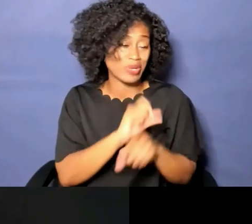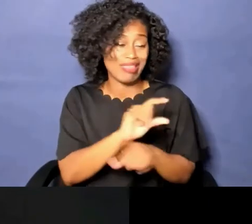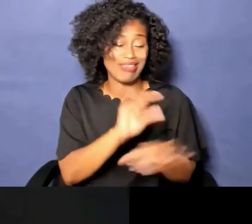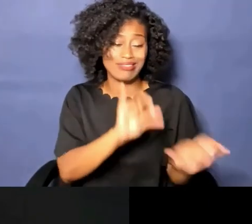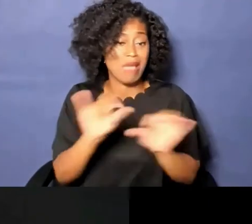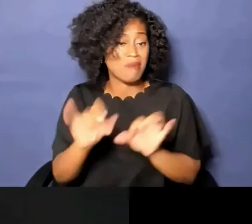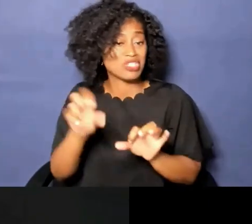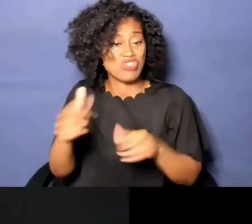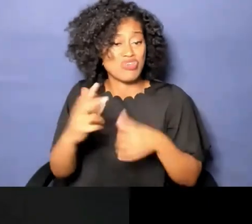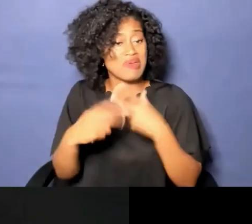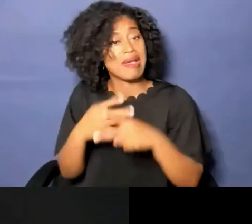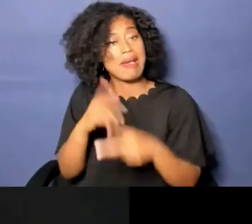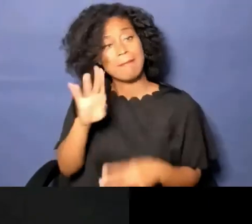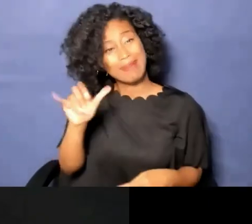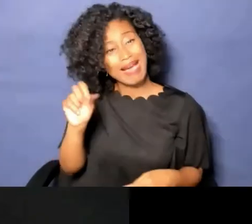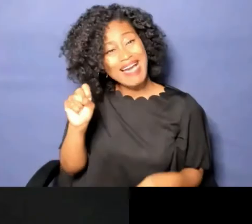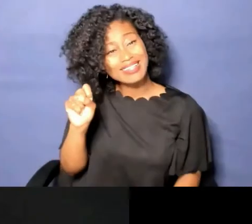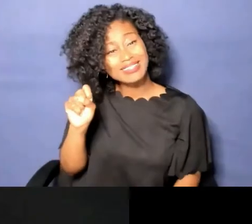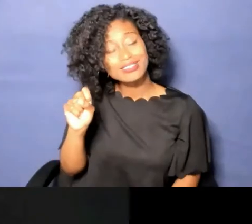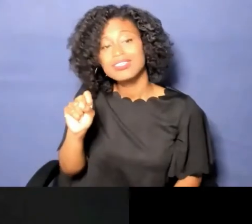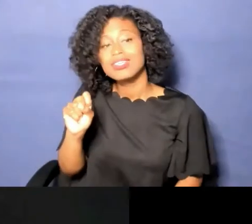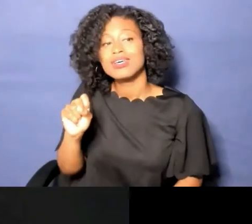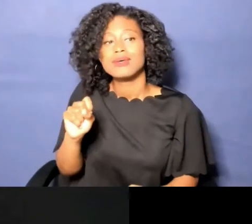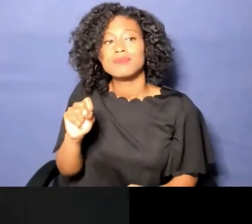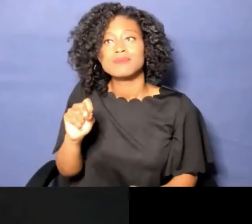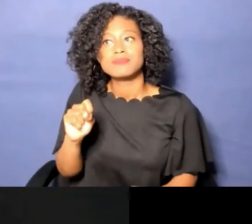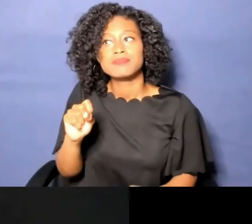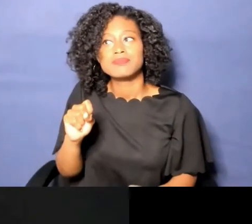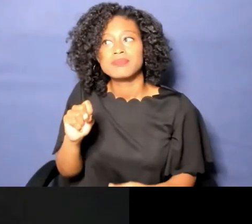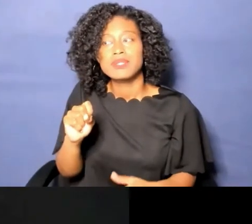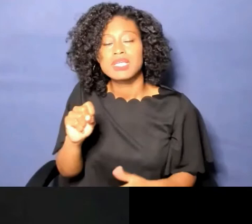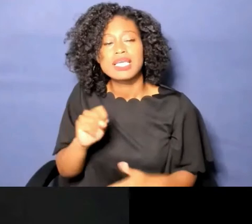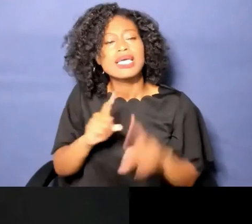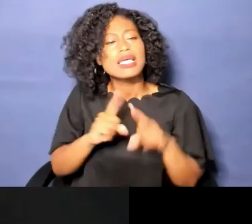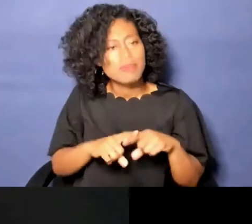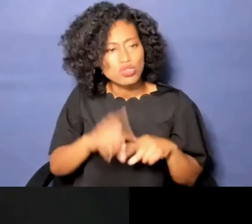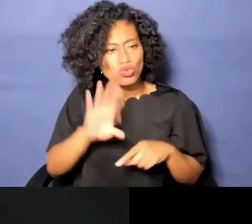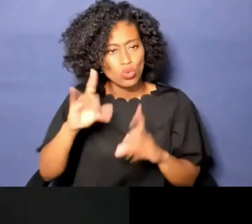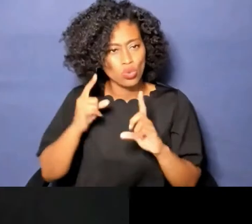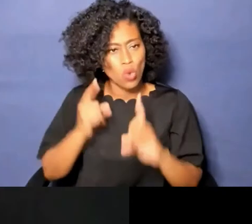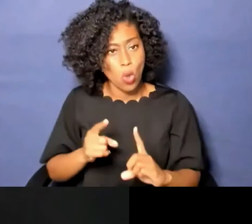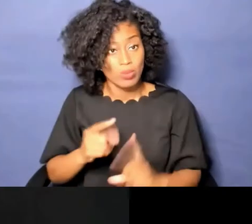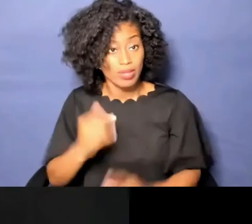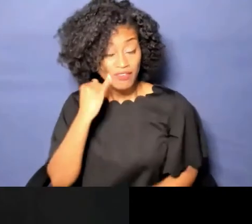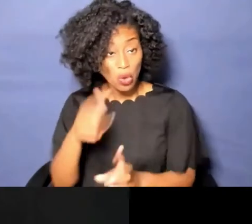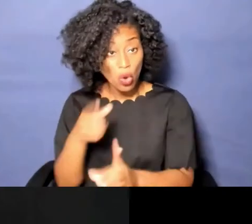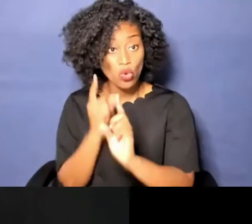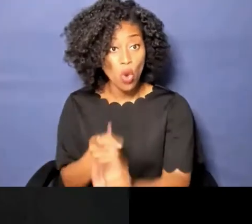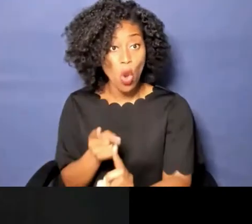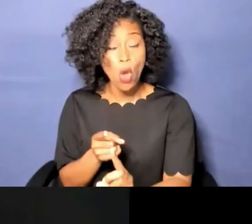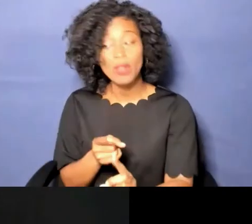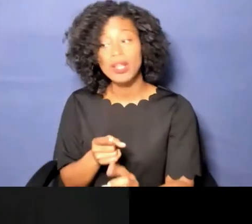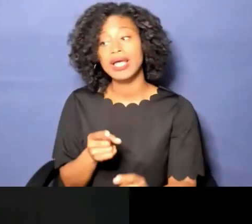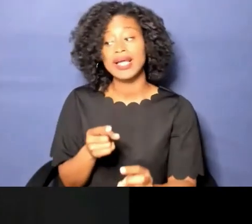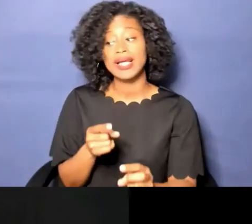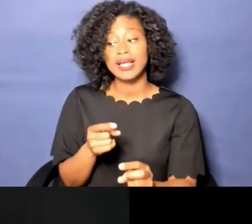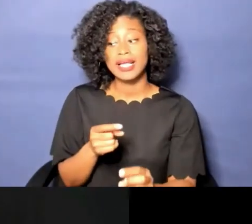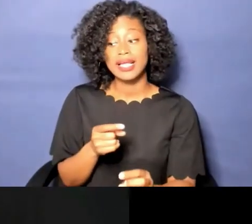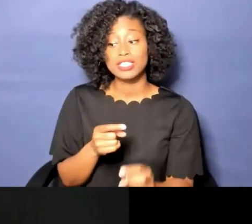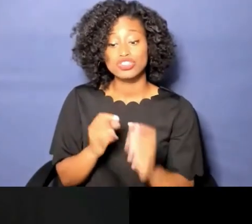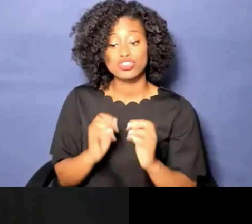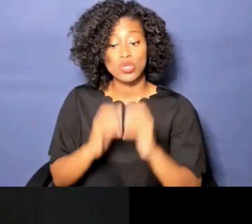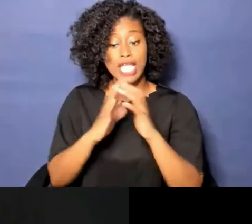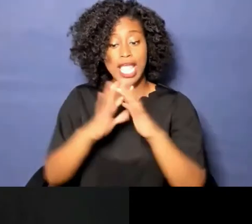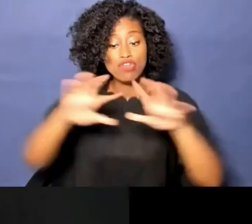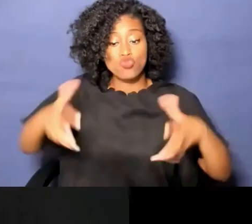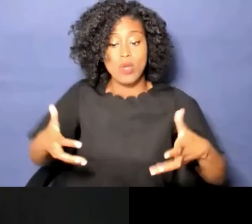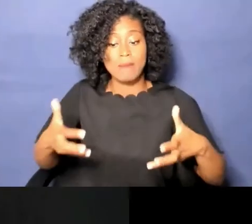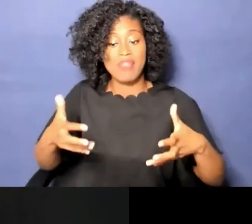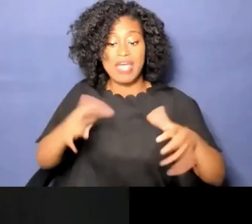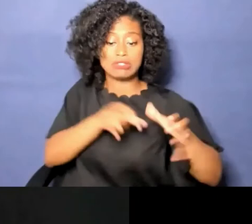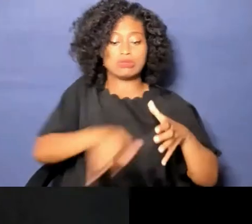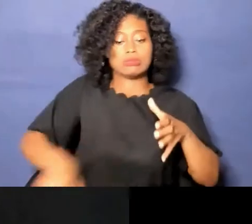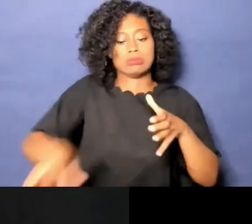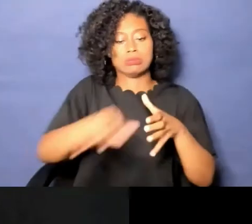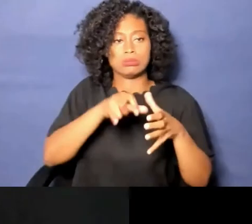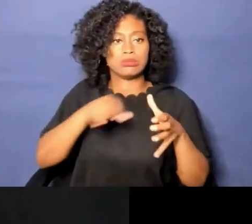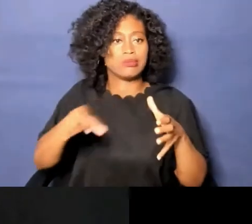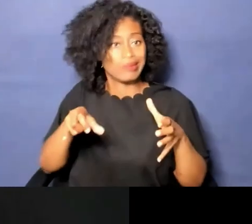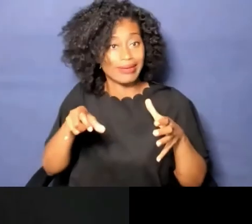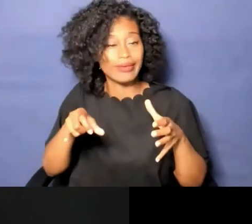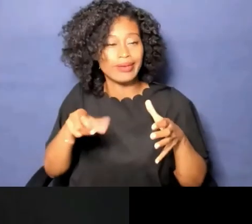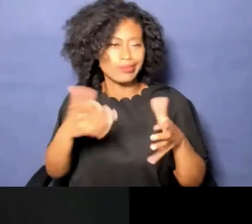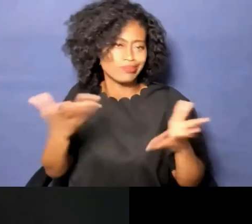more homogenous society or workgroup so I think that there are certainly a lot of links there